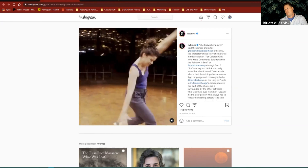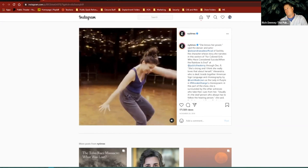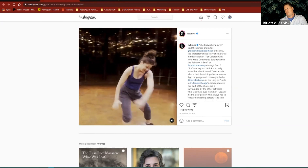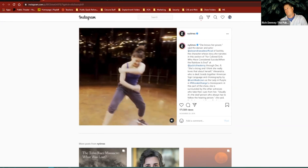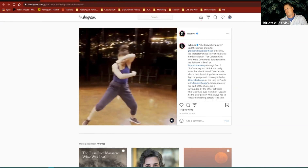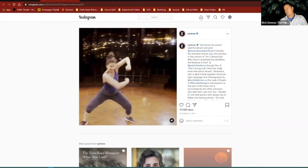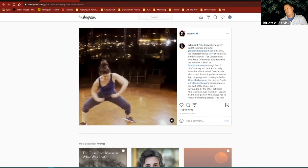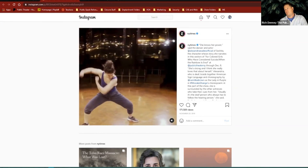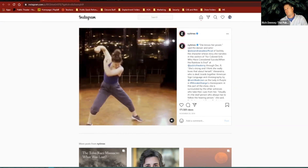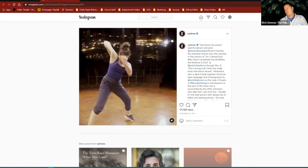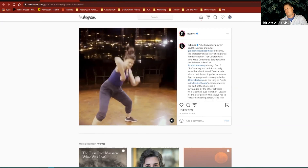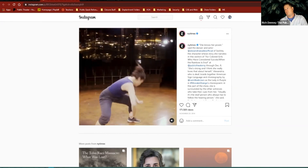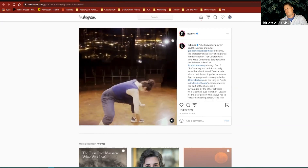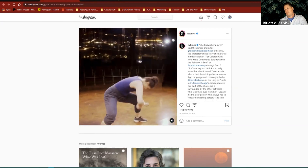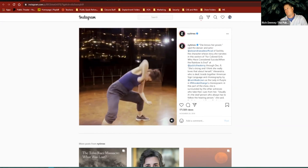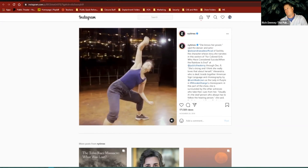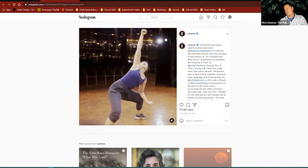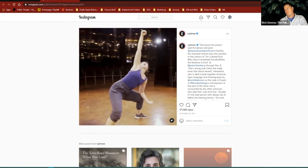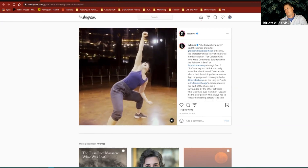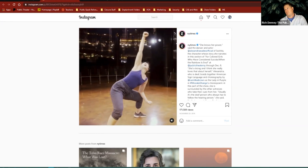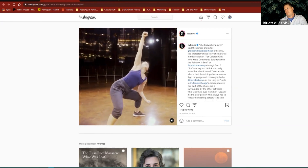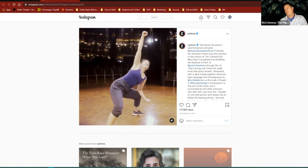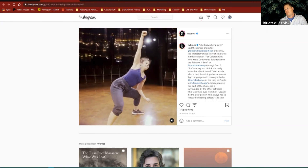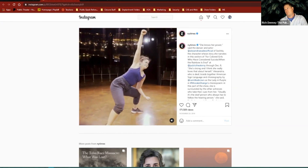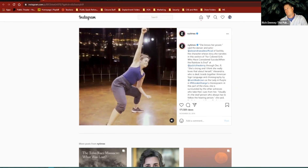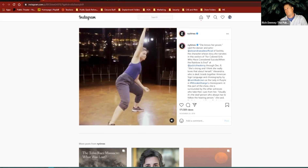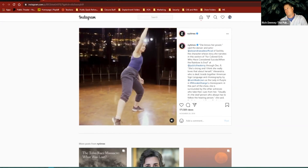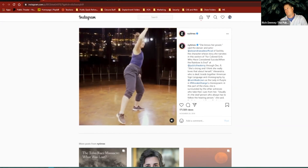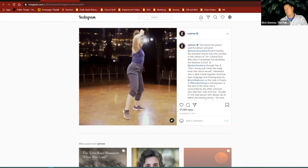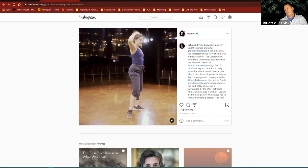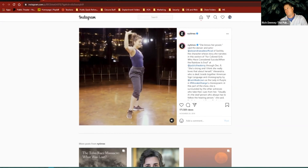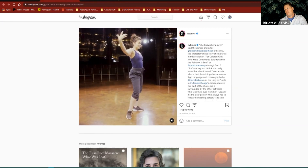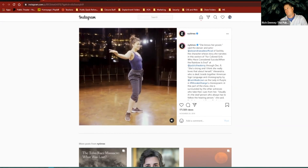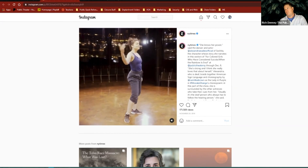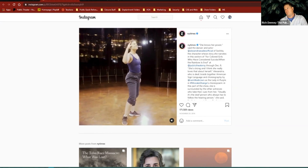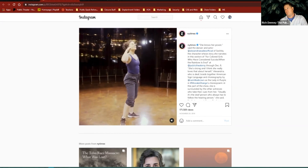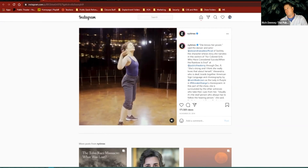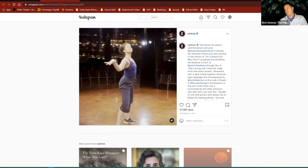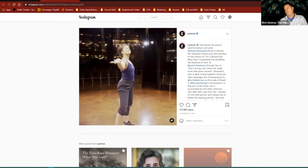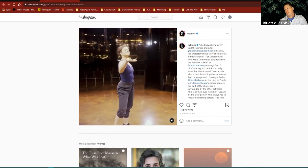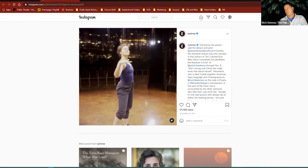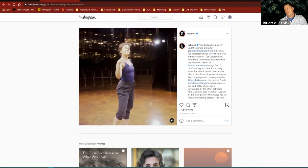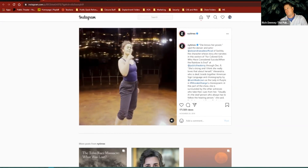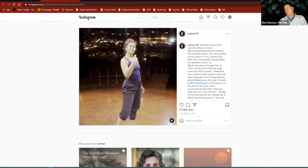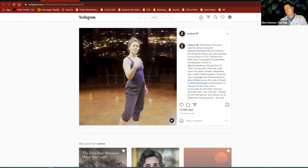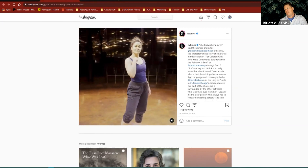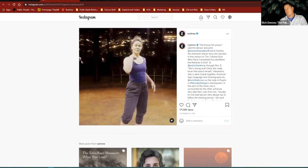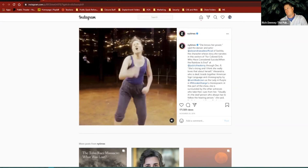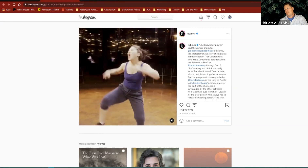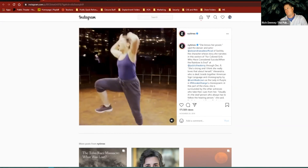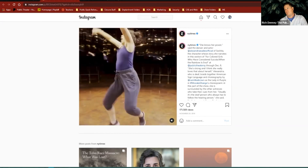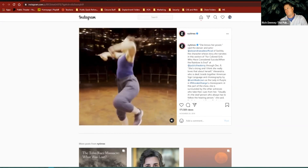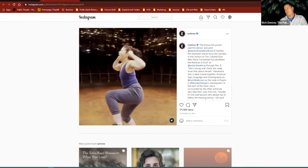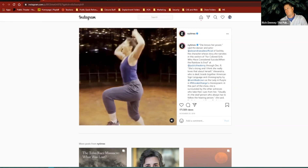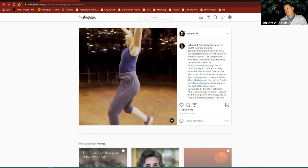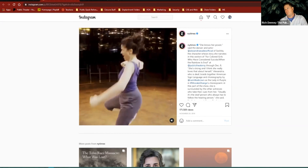then do Searing Eagle in for good. Said she took it here,